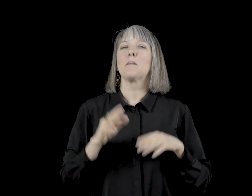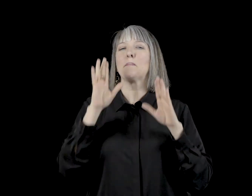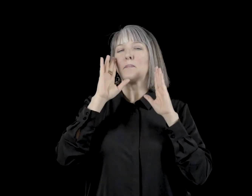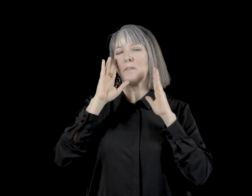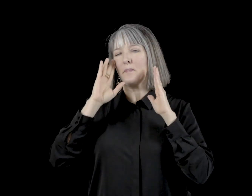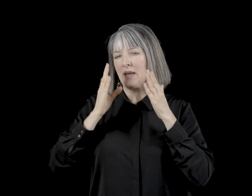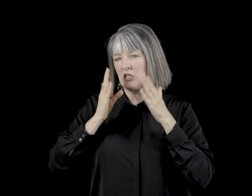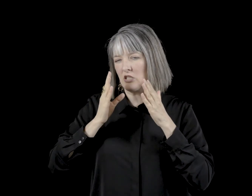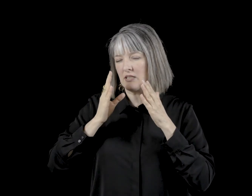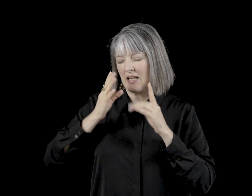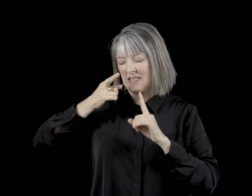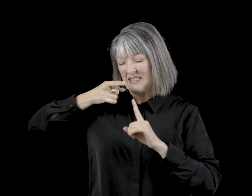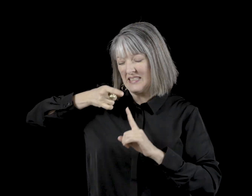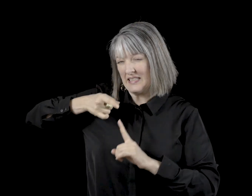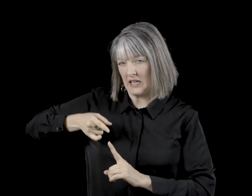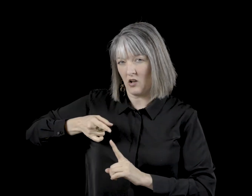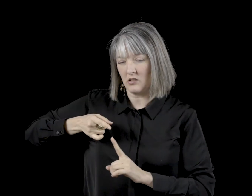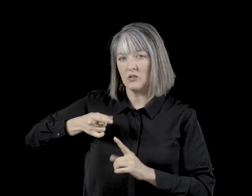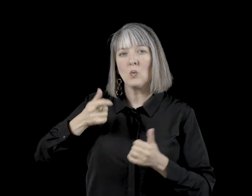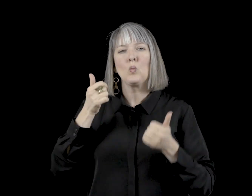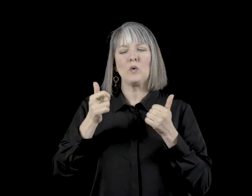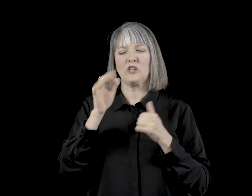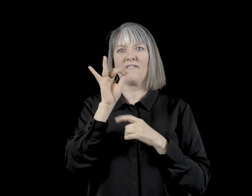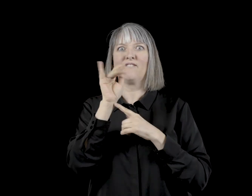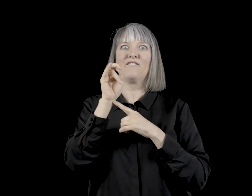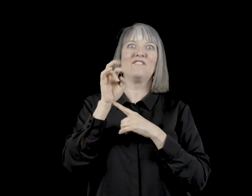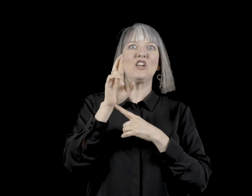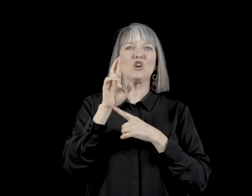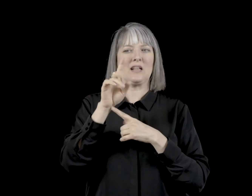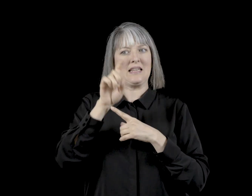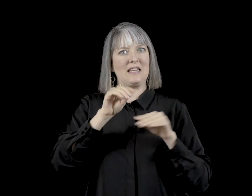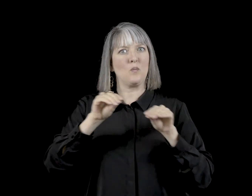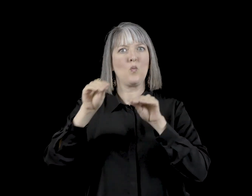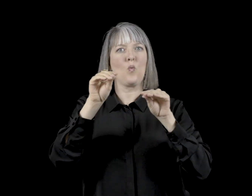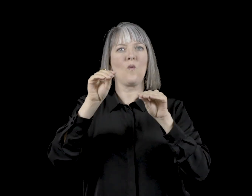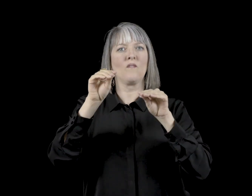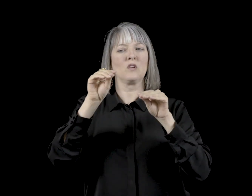Pay attention to the fine details here. Which fingers do the moving?